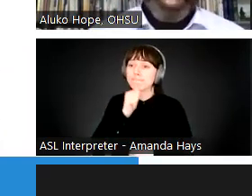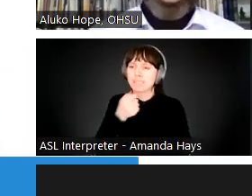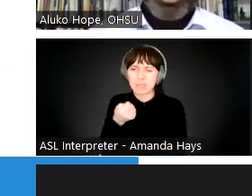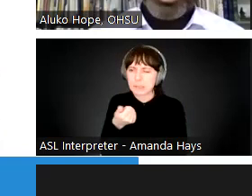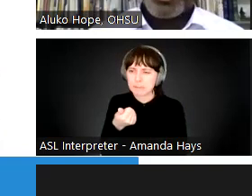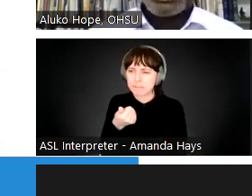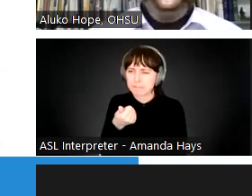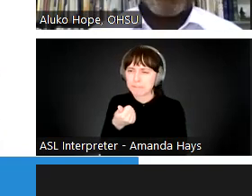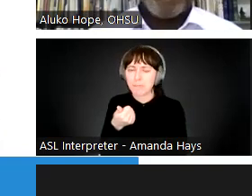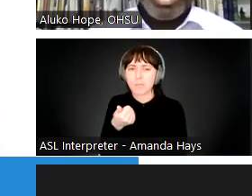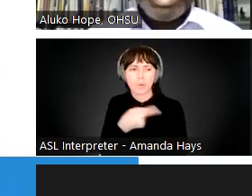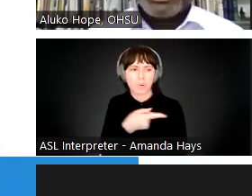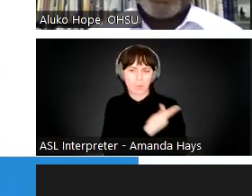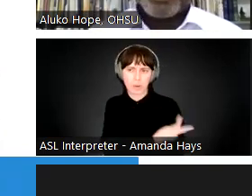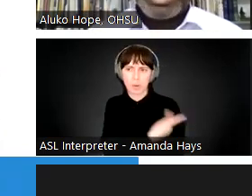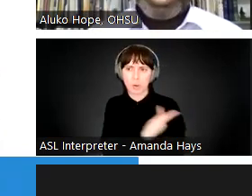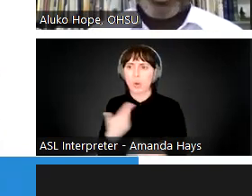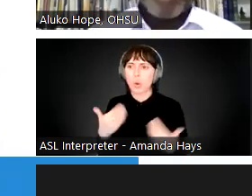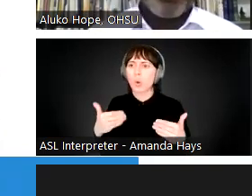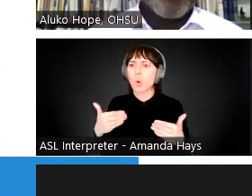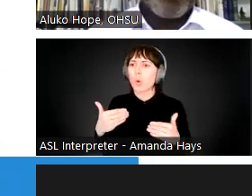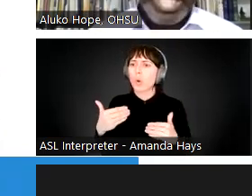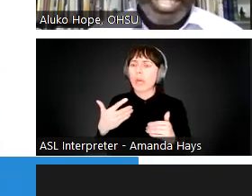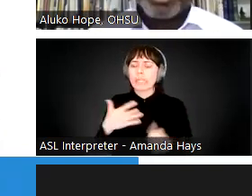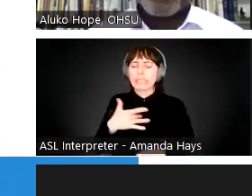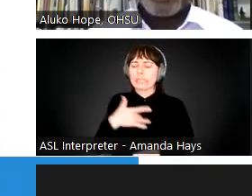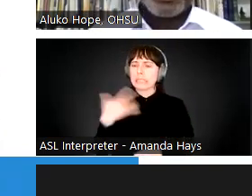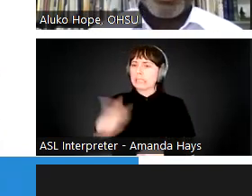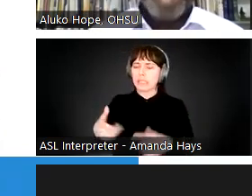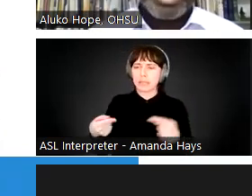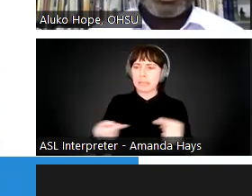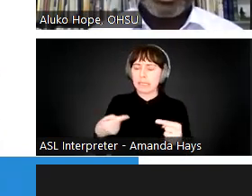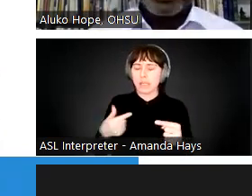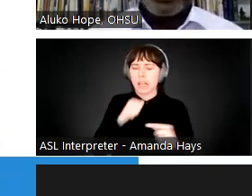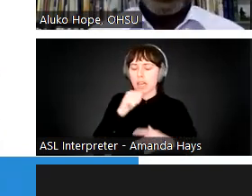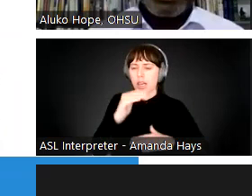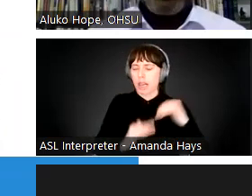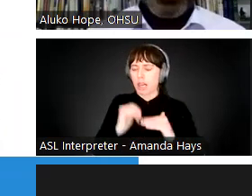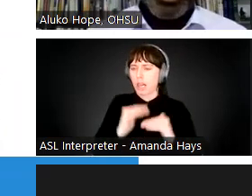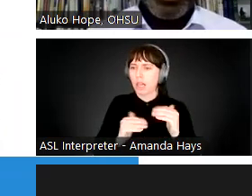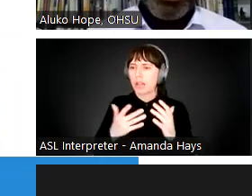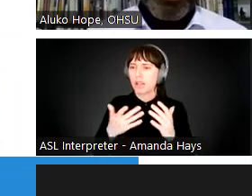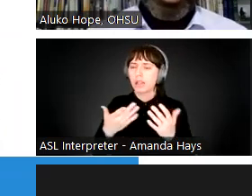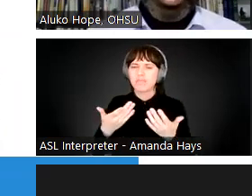around in the universe with a lot of easy amount of discomfort, whether it be from pain or difficulty with balance, and